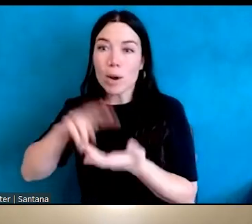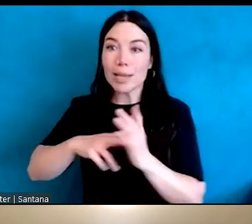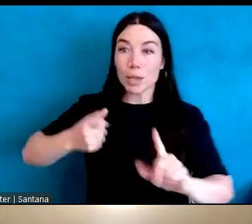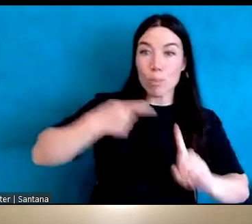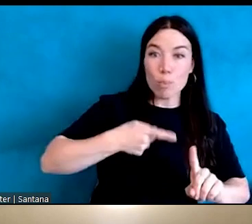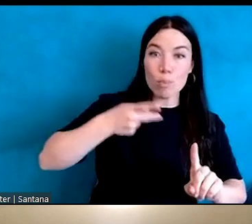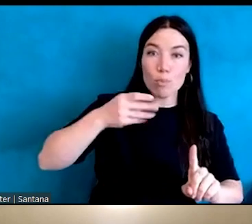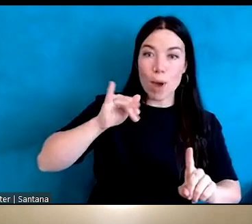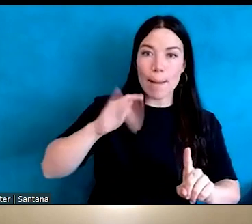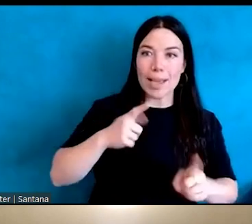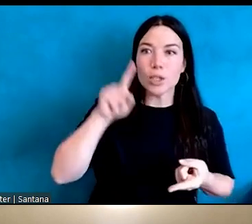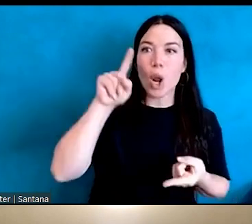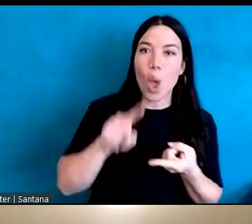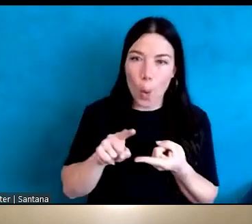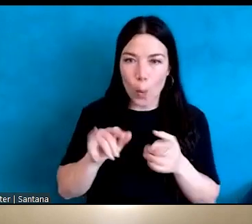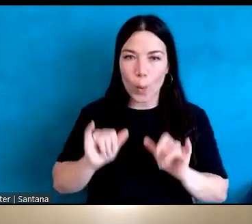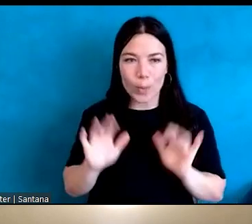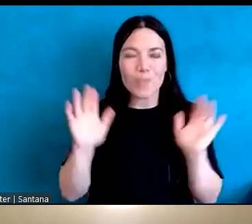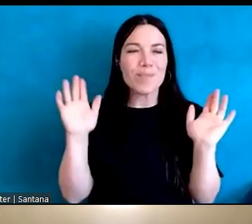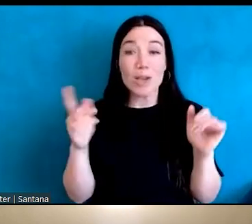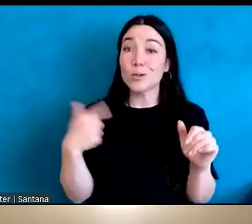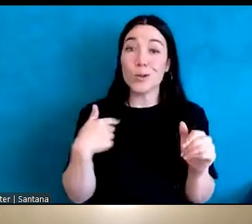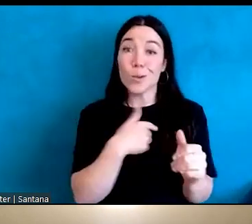And this is exactly what we found, actually, in our full cohort.